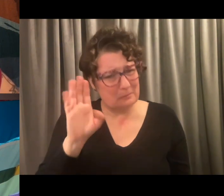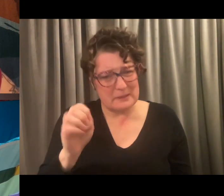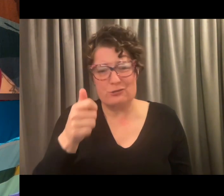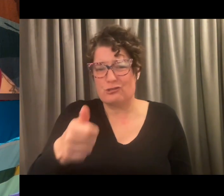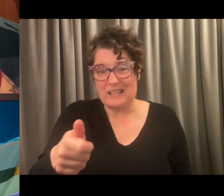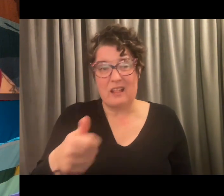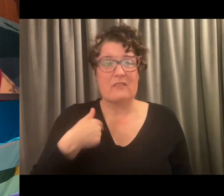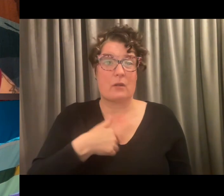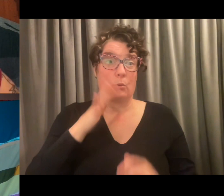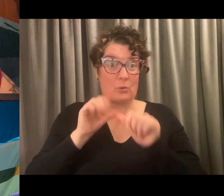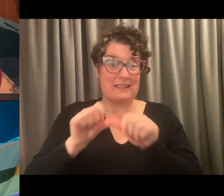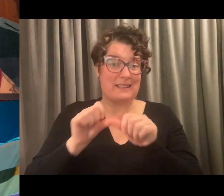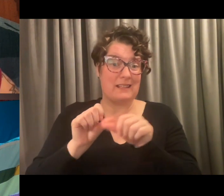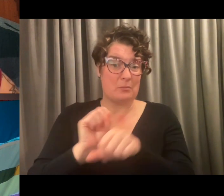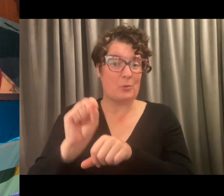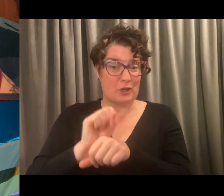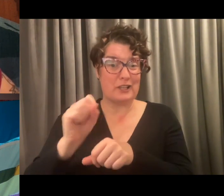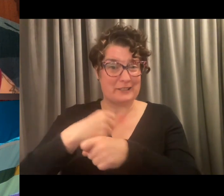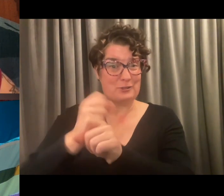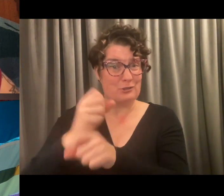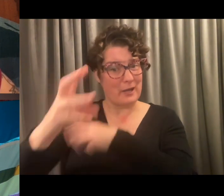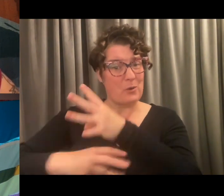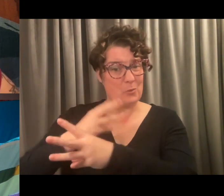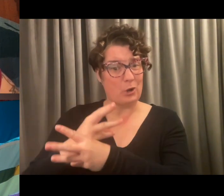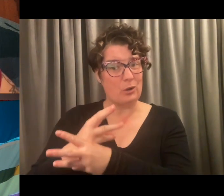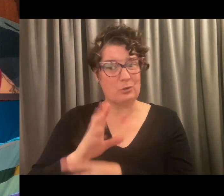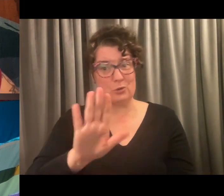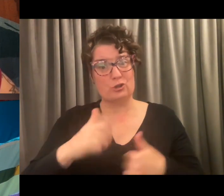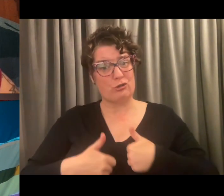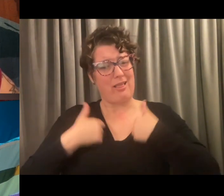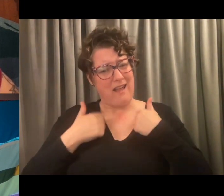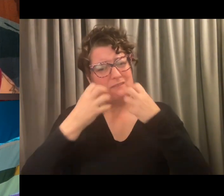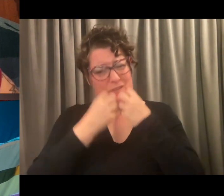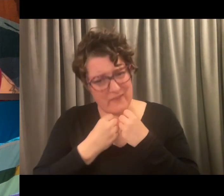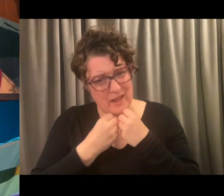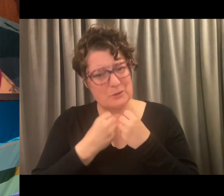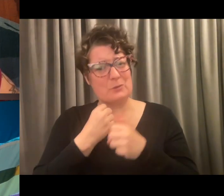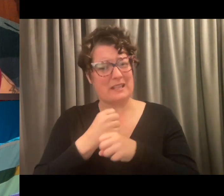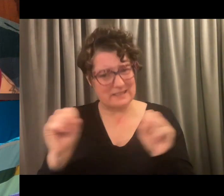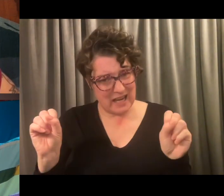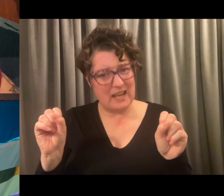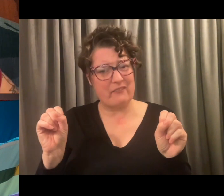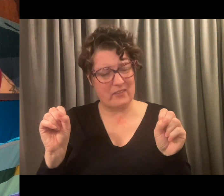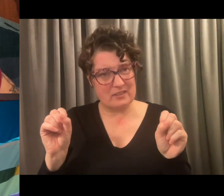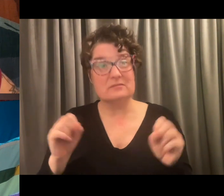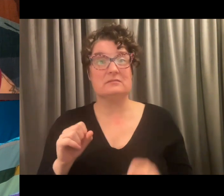lives are valued and safe. Nomy: And where you have access to gender affirming healthcare. Yes.